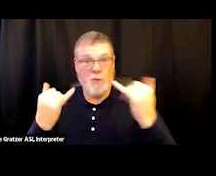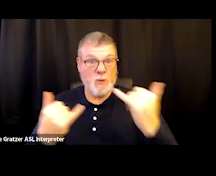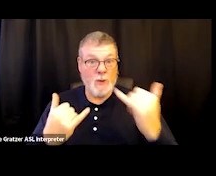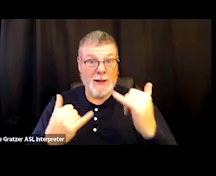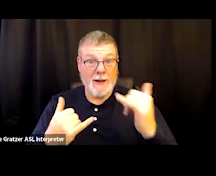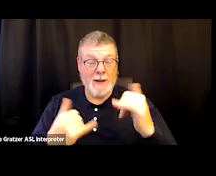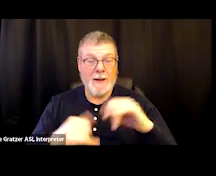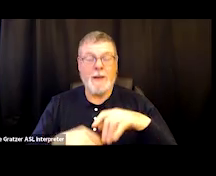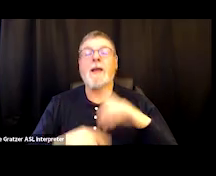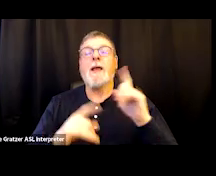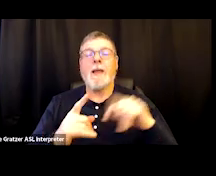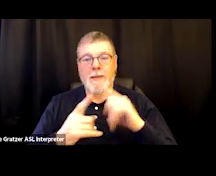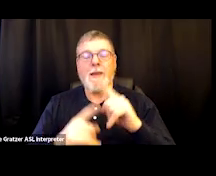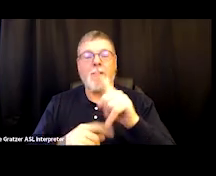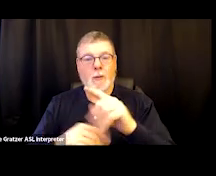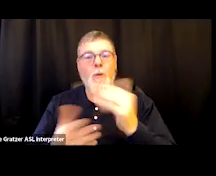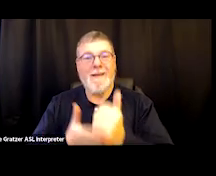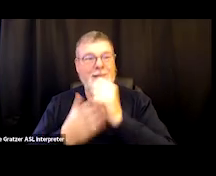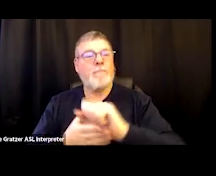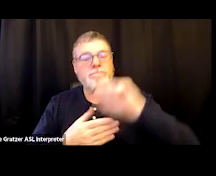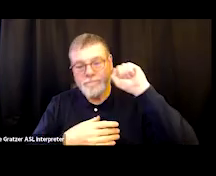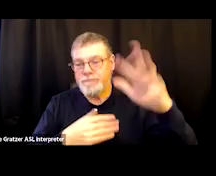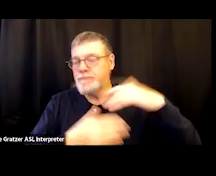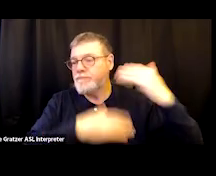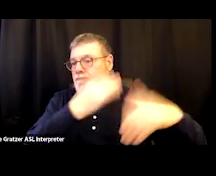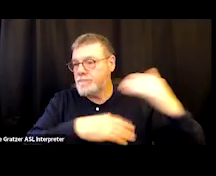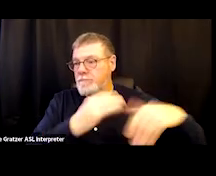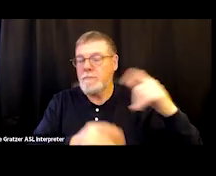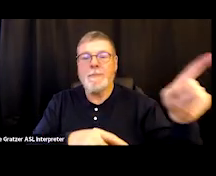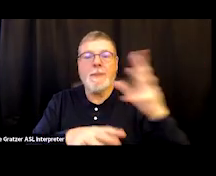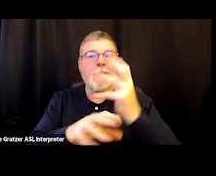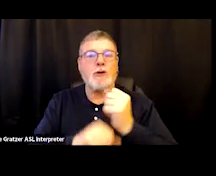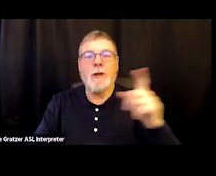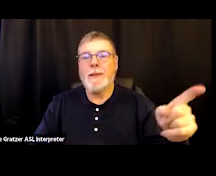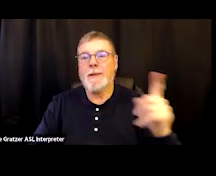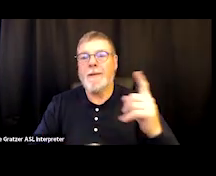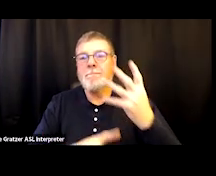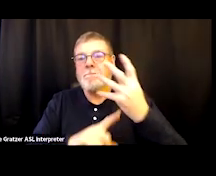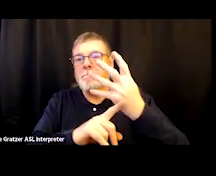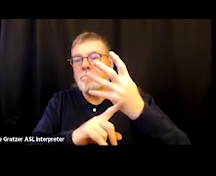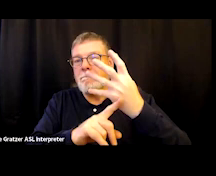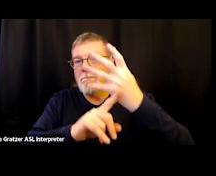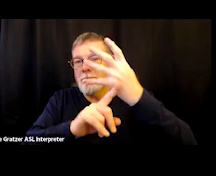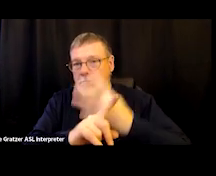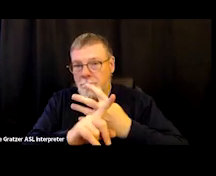you eventually help them submit their complete application. It took Social Security say four months to make a decision.